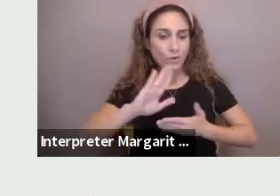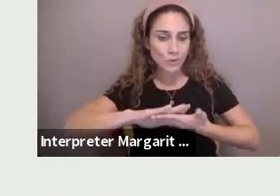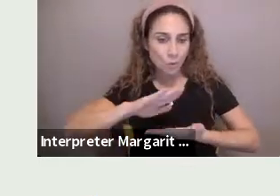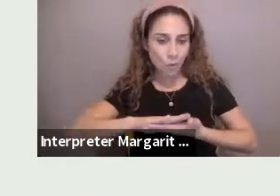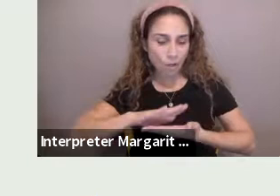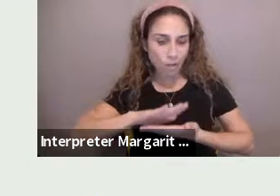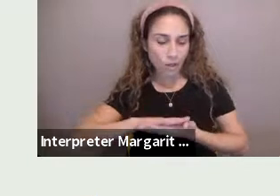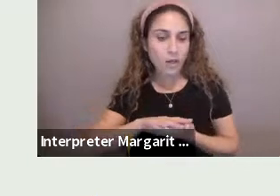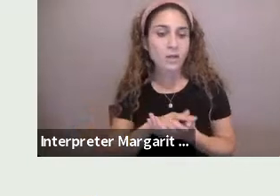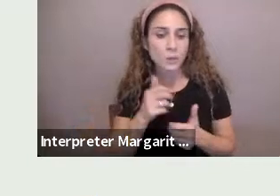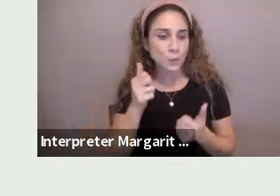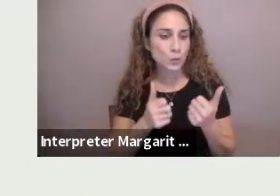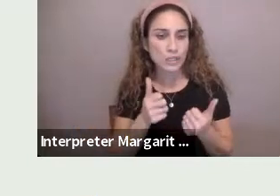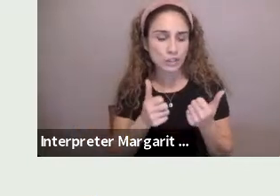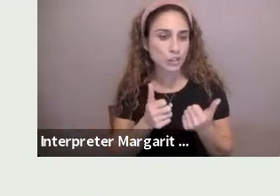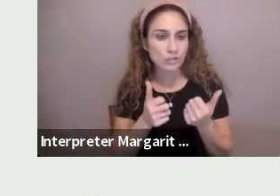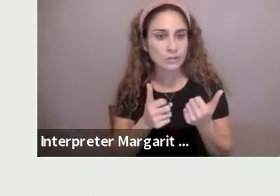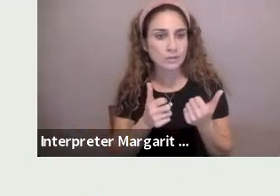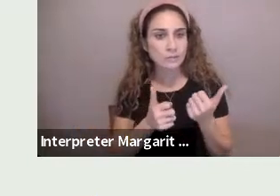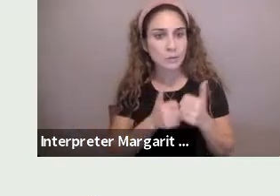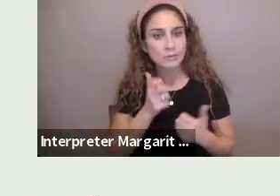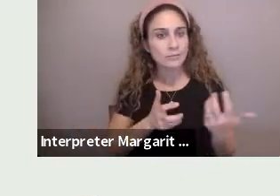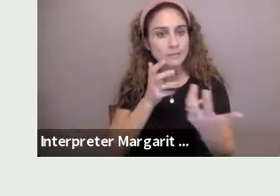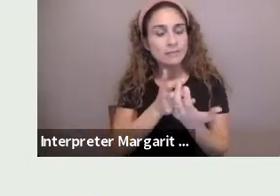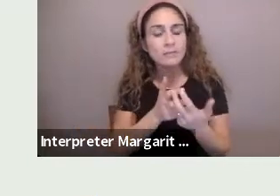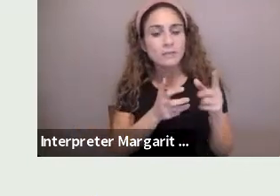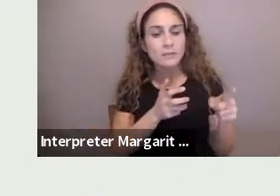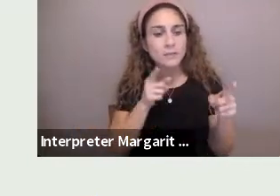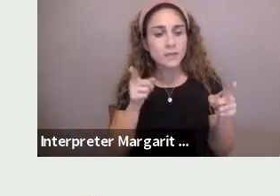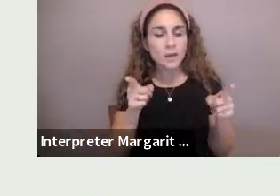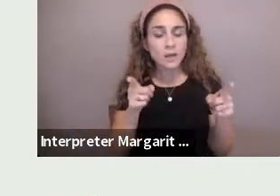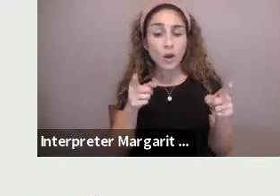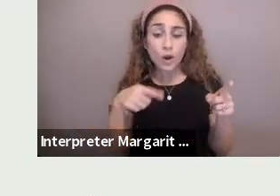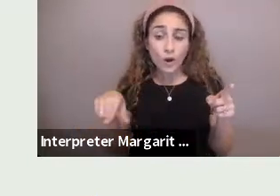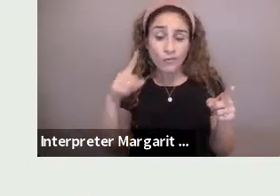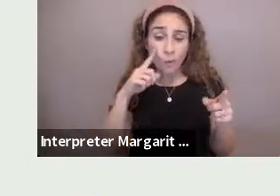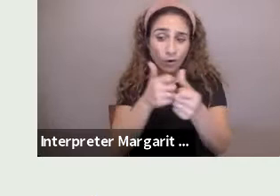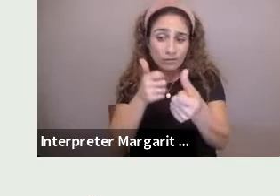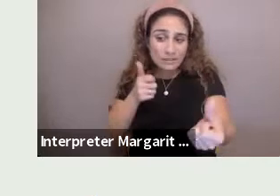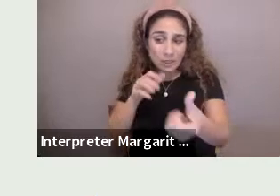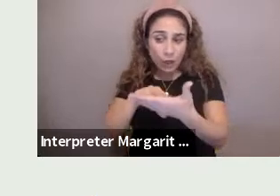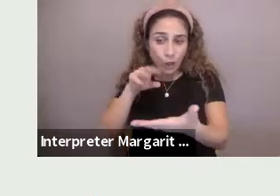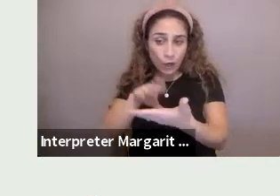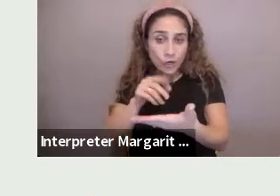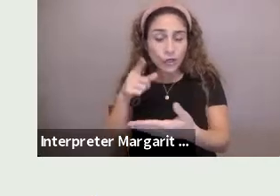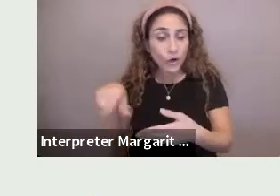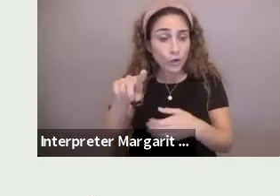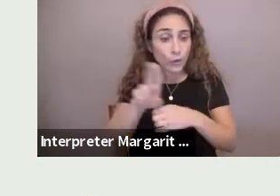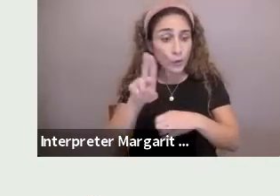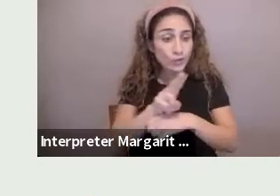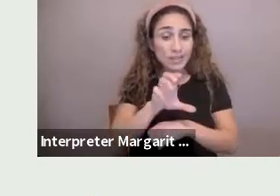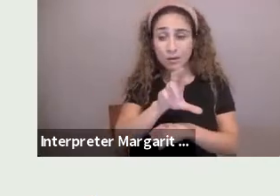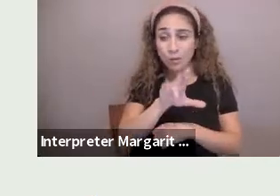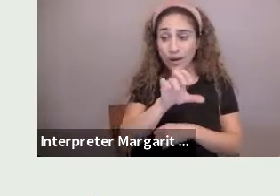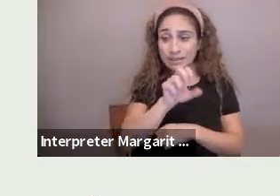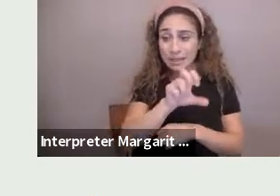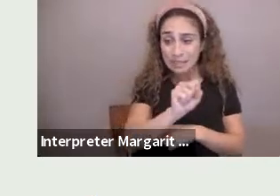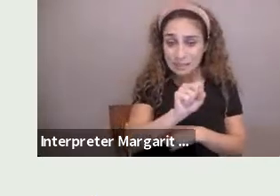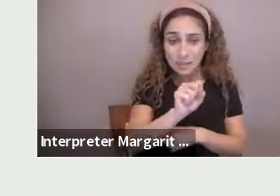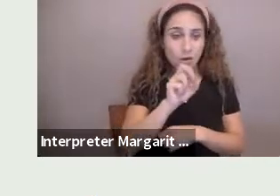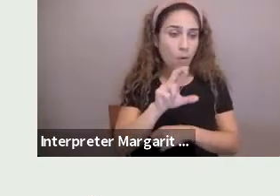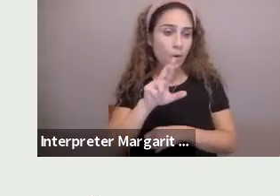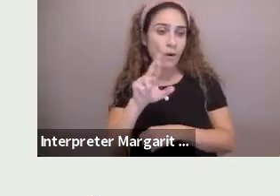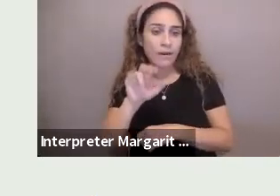Brian Boomer: is specific to remote learning. Are you using crisis remote learning. Are you using intentional remote learning and a lot of cases, I'm sure there's a little bit of both.